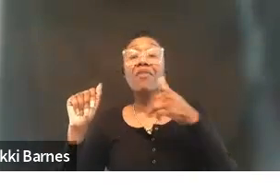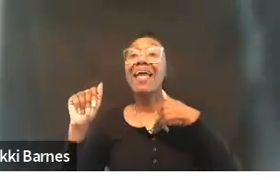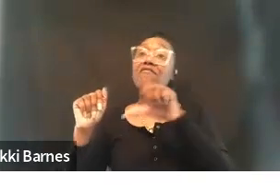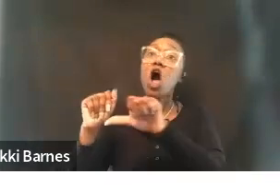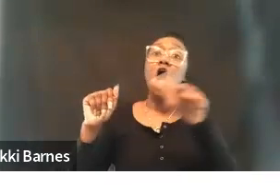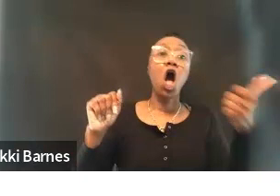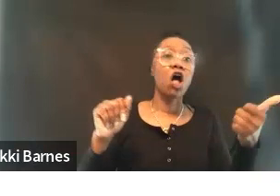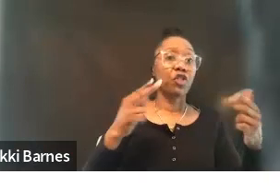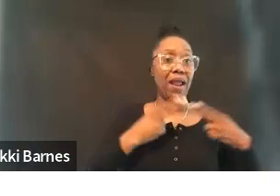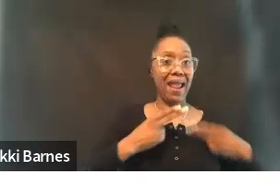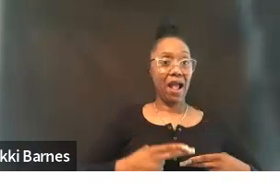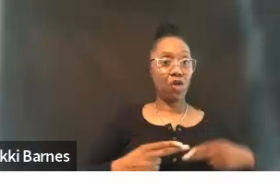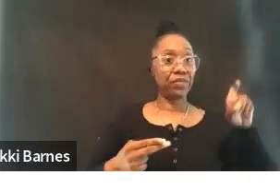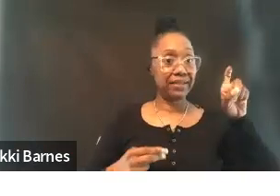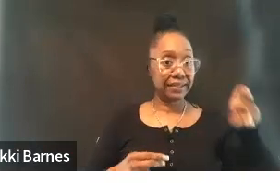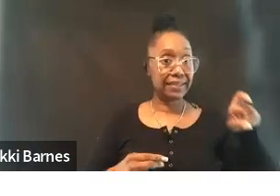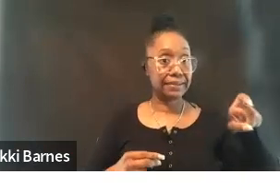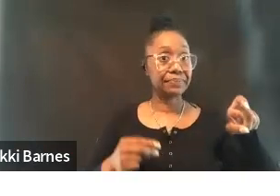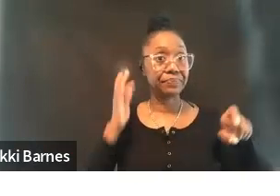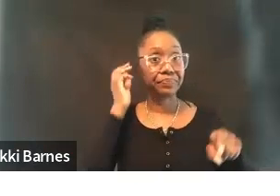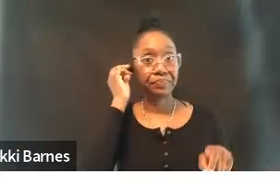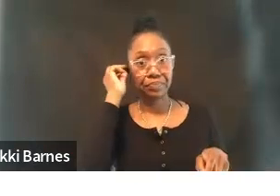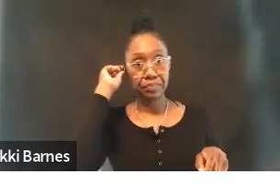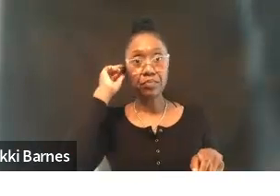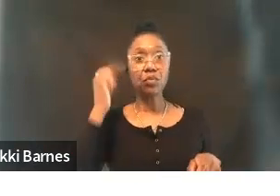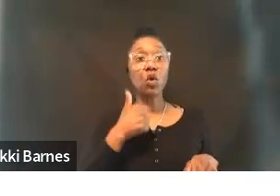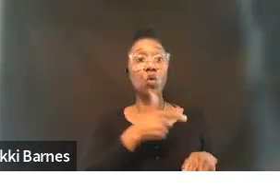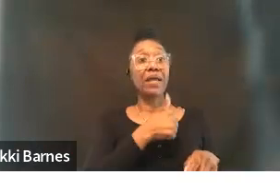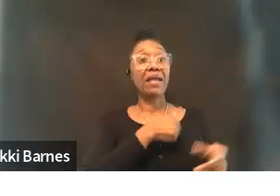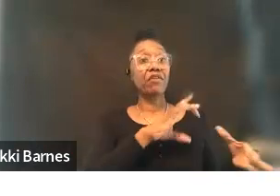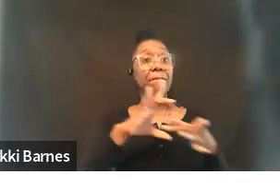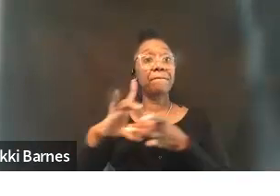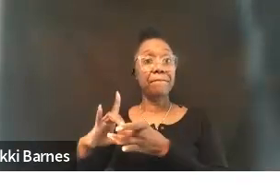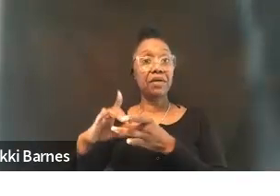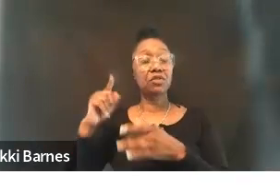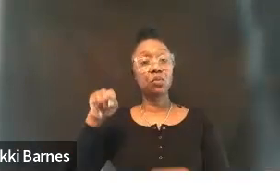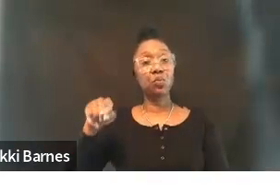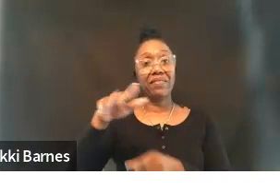We also. Have a partnership with the district and authorities. To look at individuals who have had a history of some non-consensual sexual behavior.